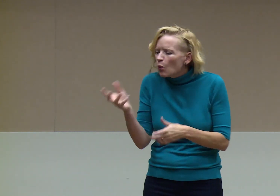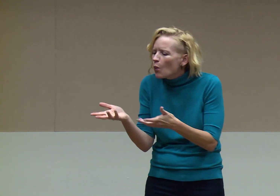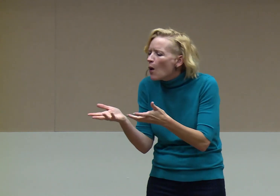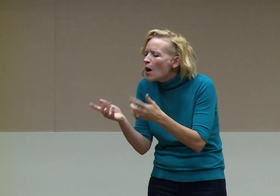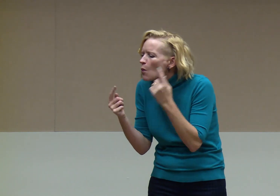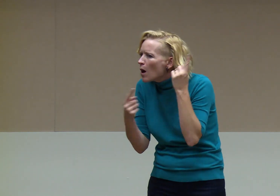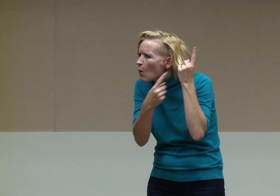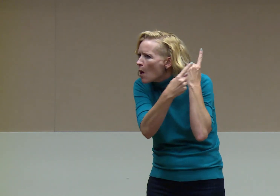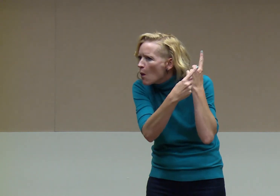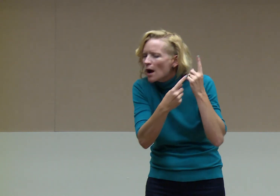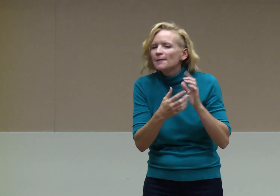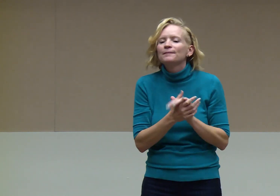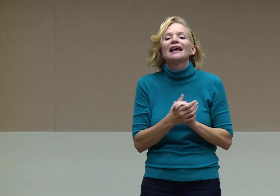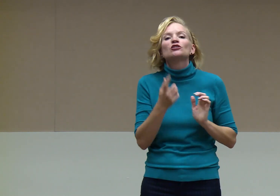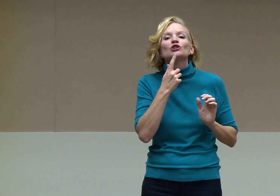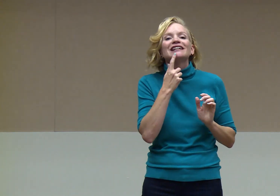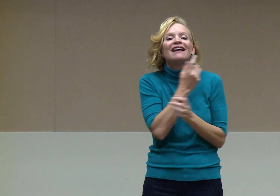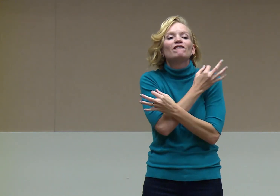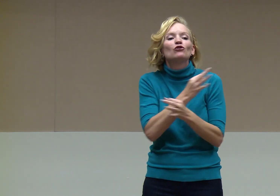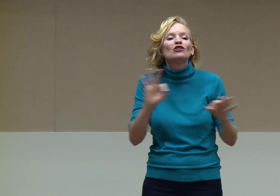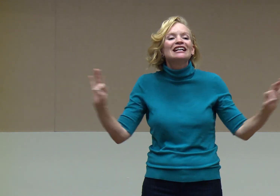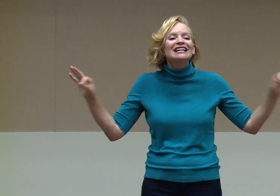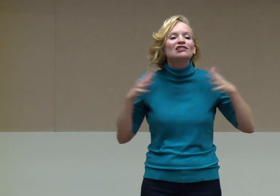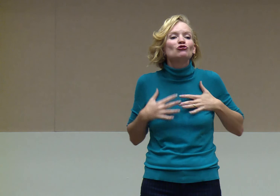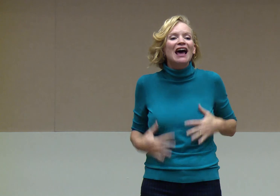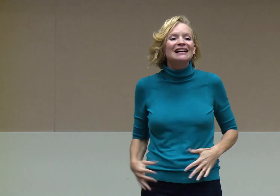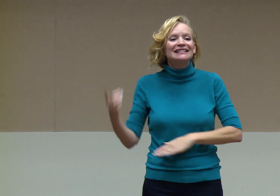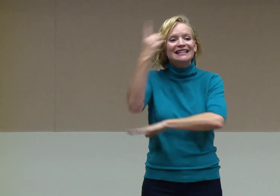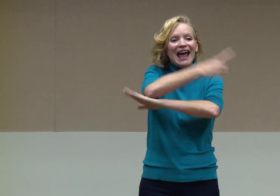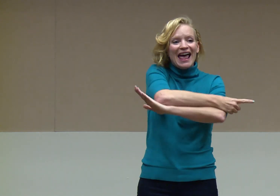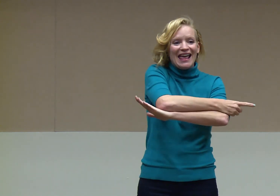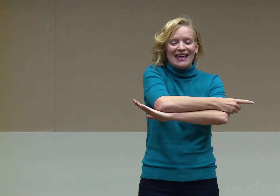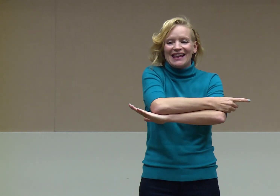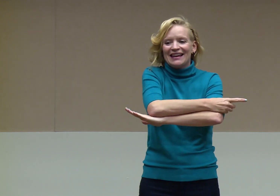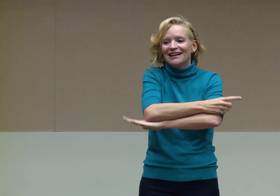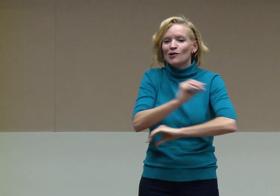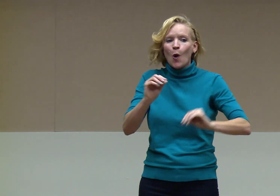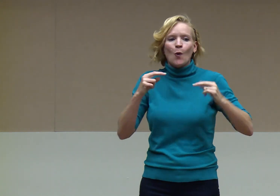And I asked one of my friends what happened. She said, "Oh, it's a free dress day."